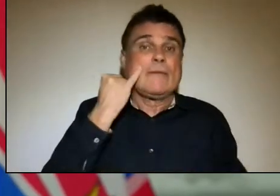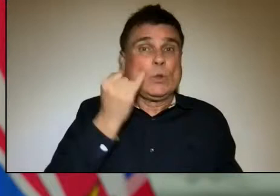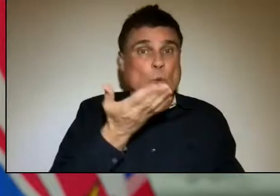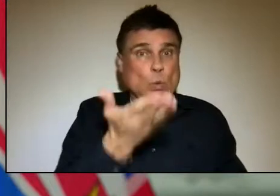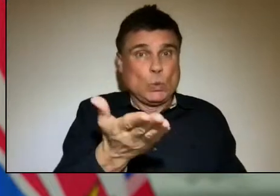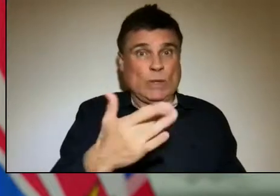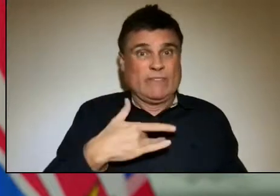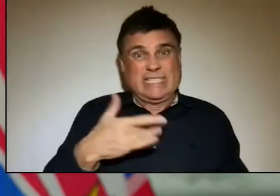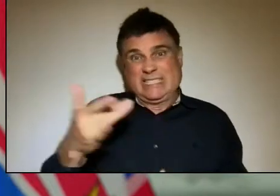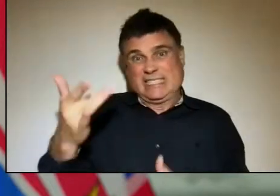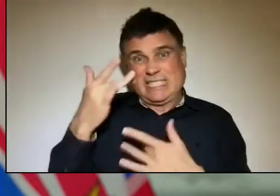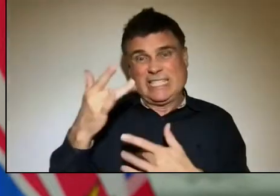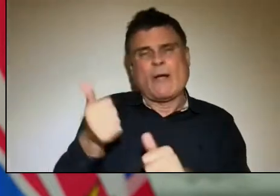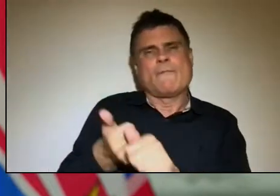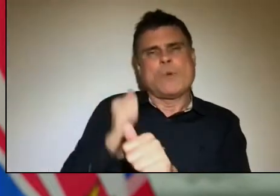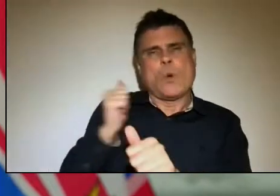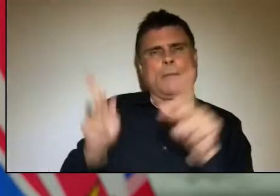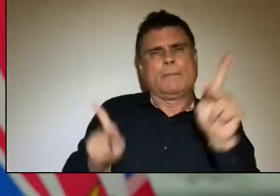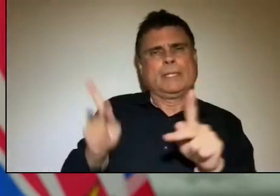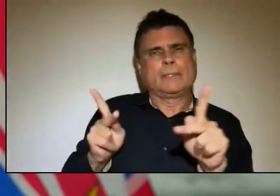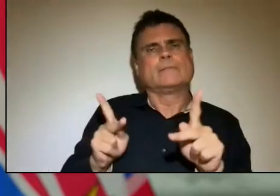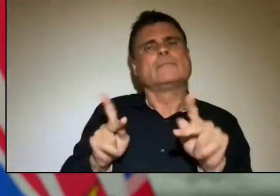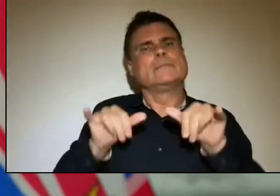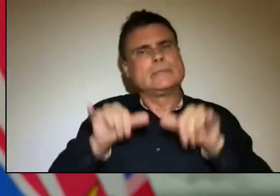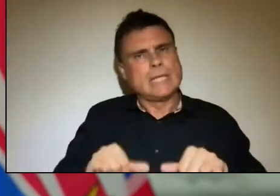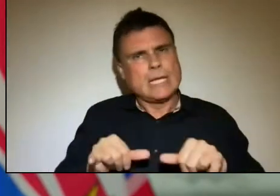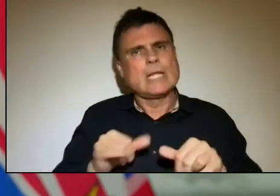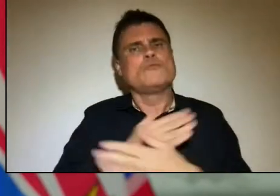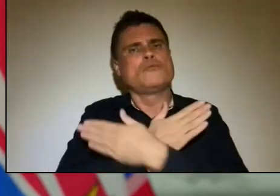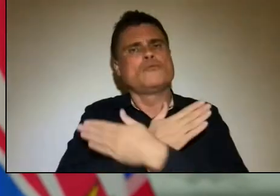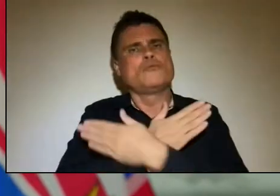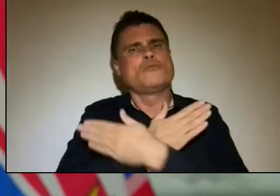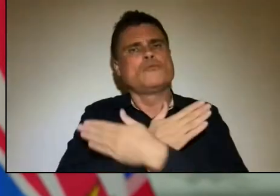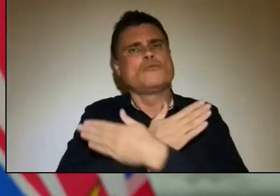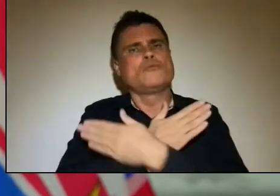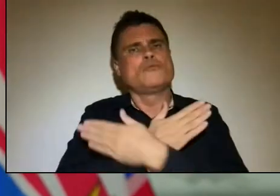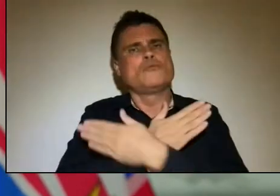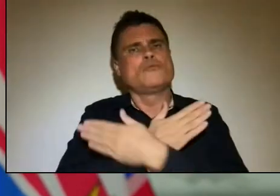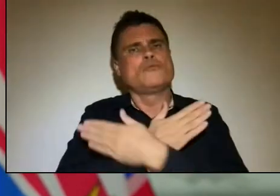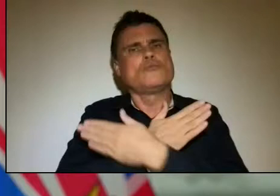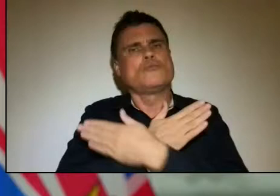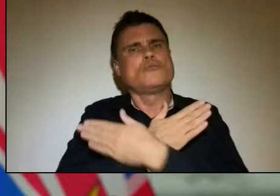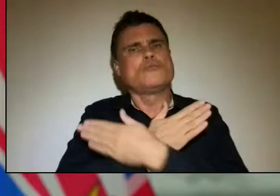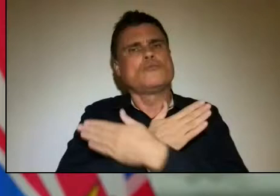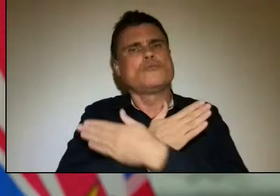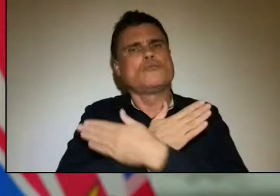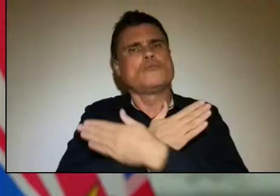ourselves, to rest, drink plenty of fluids, and get medical help